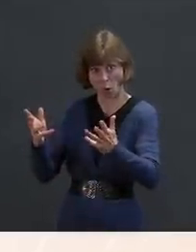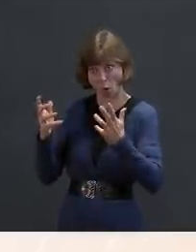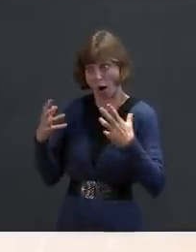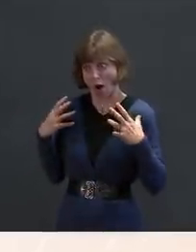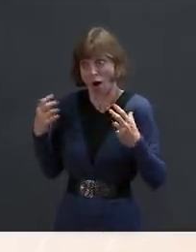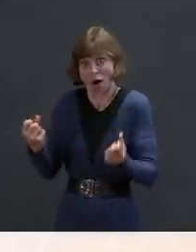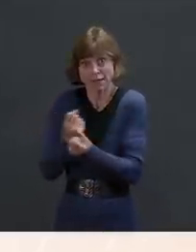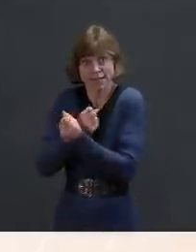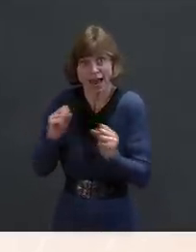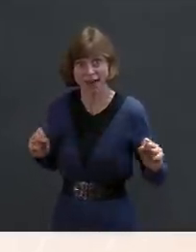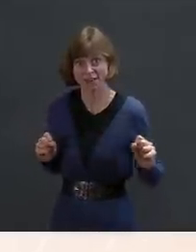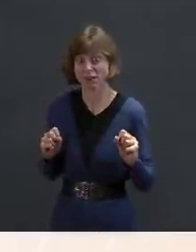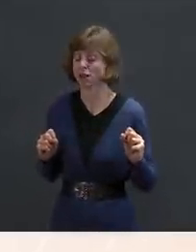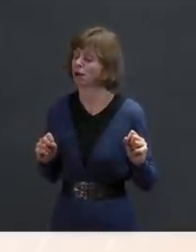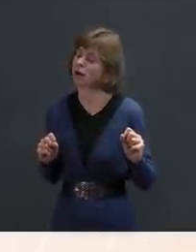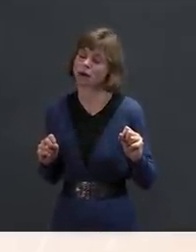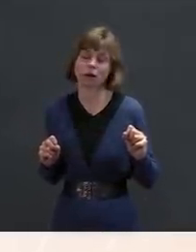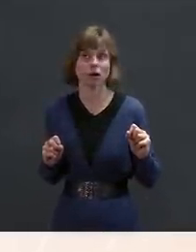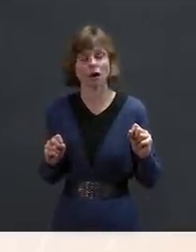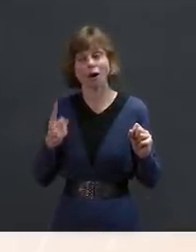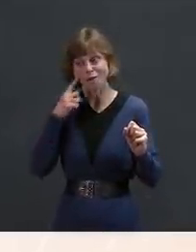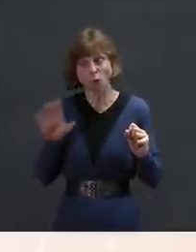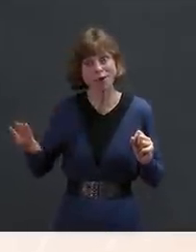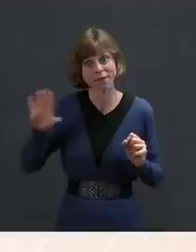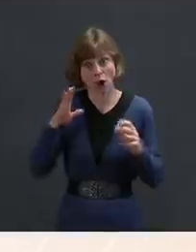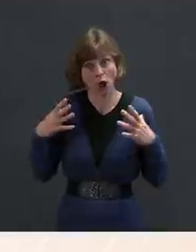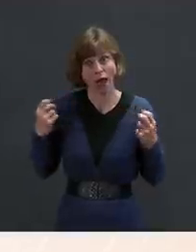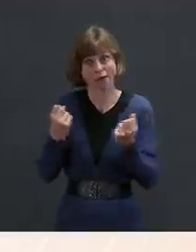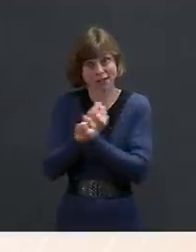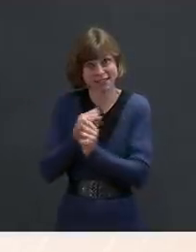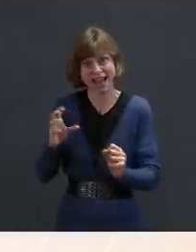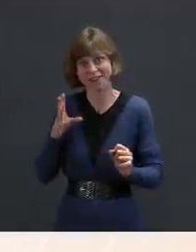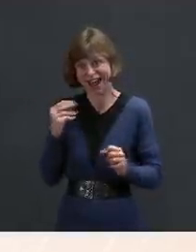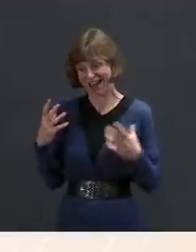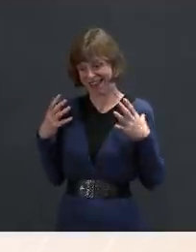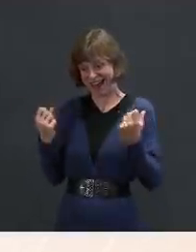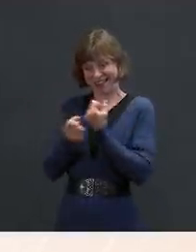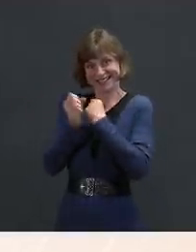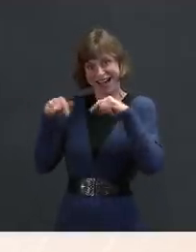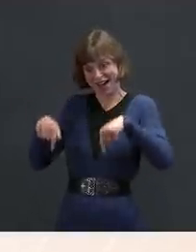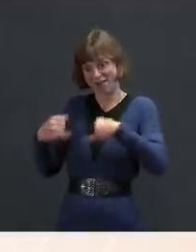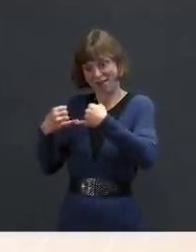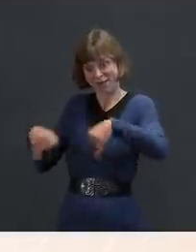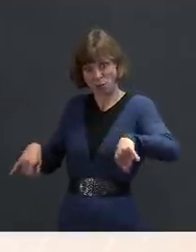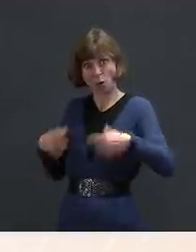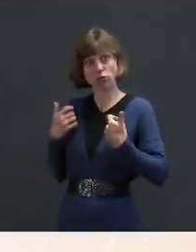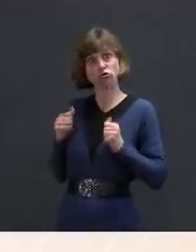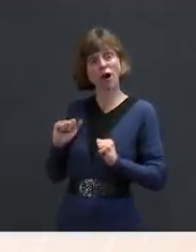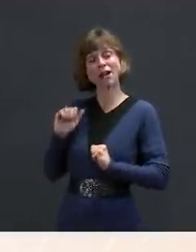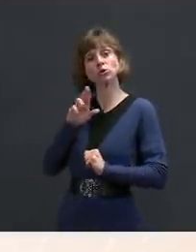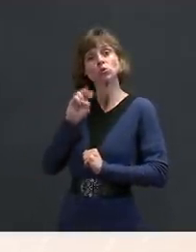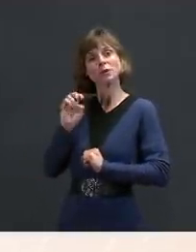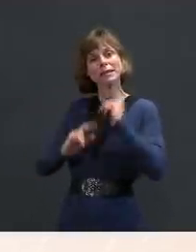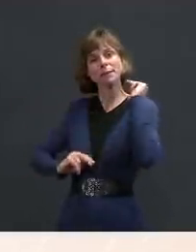not to mention the wellbeing and stability of the border as we seek to rebuild it from its dismantled state.